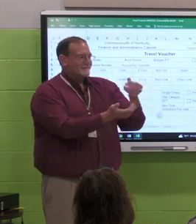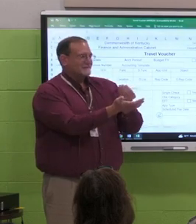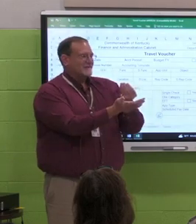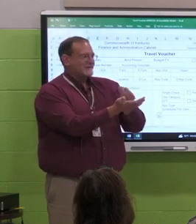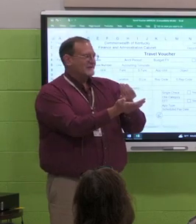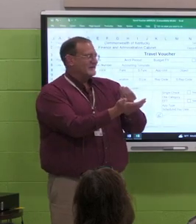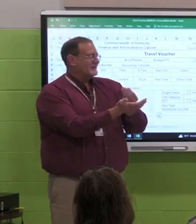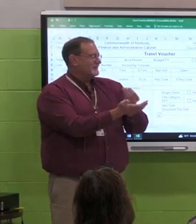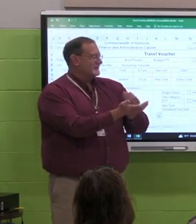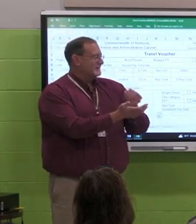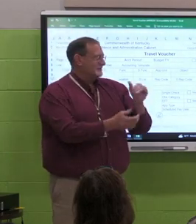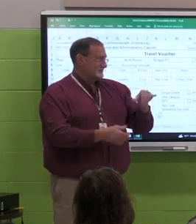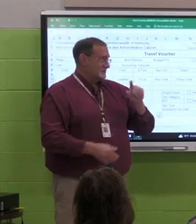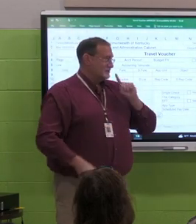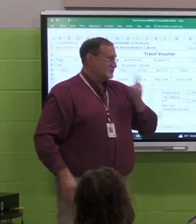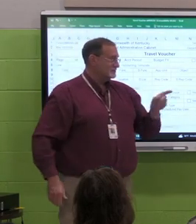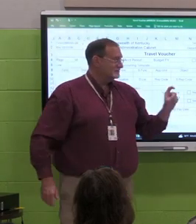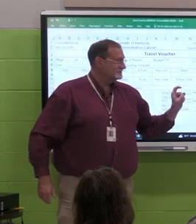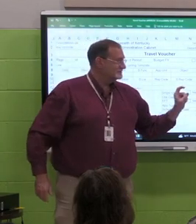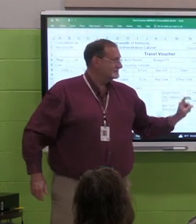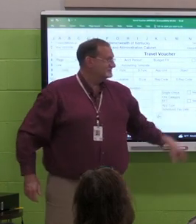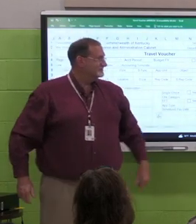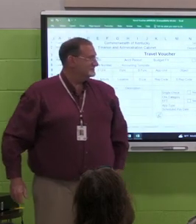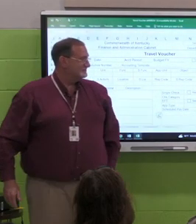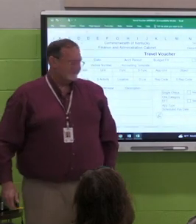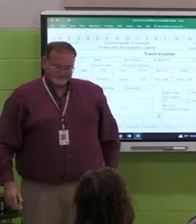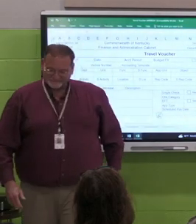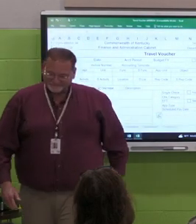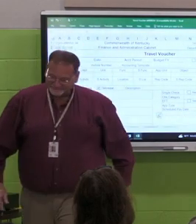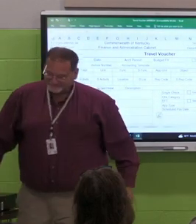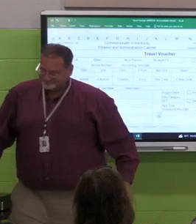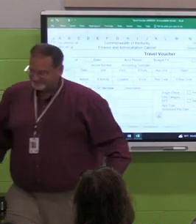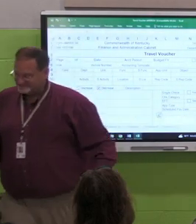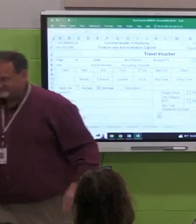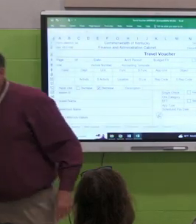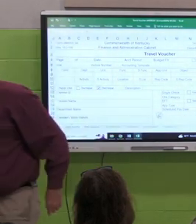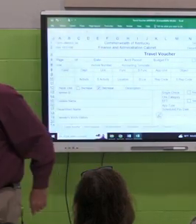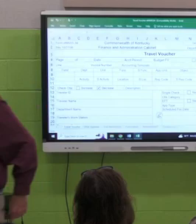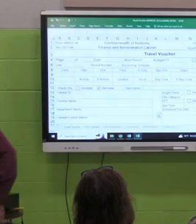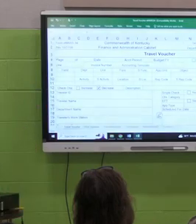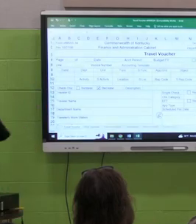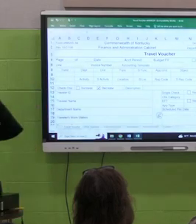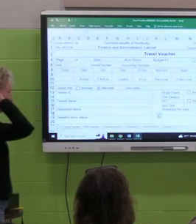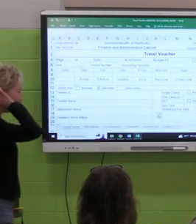want with it and then the school never sees the money can you tell me if that's true that's great